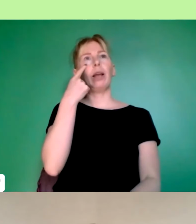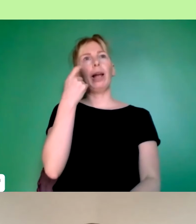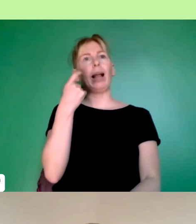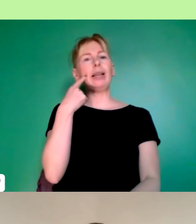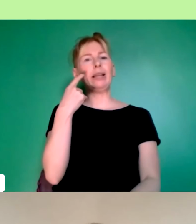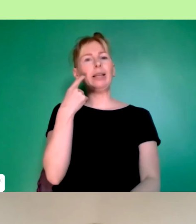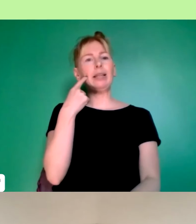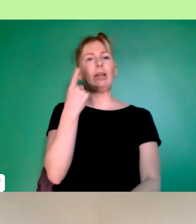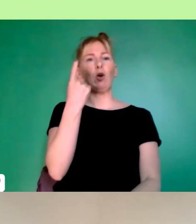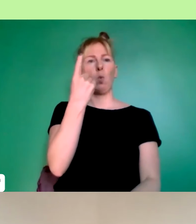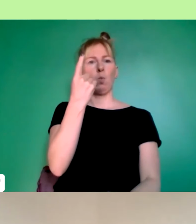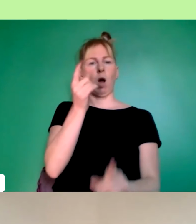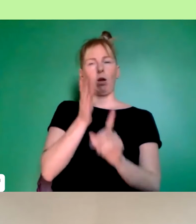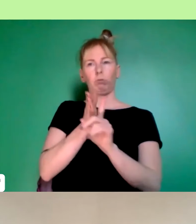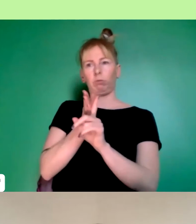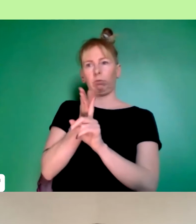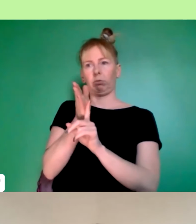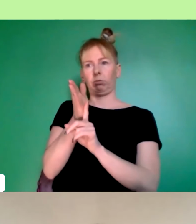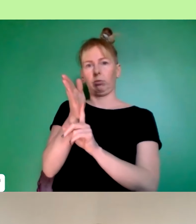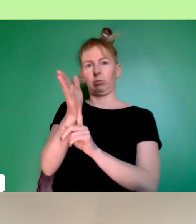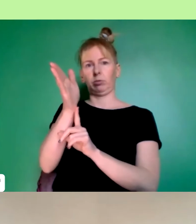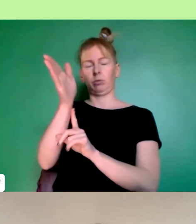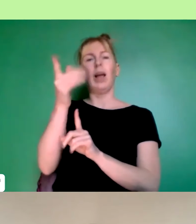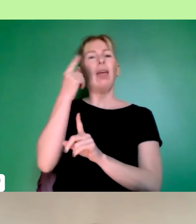to be mindful of people who are switching that direction, so we can kind of cover